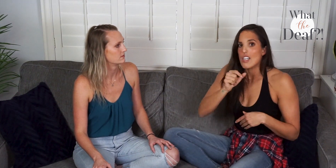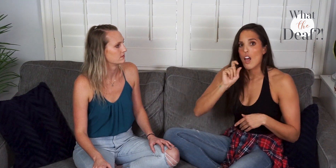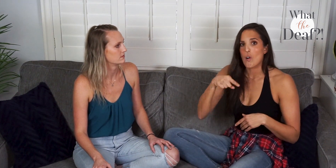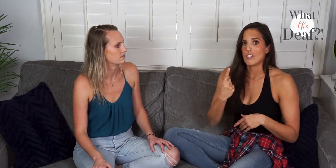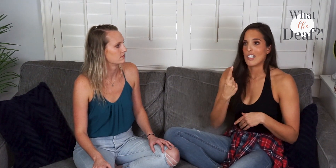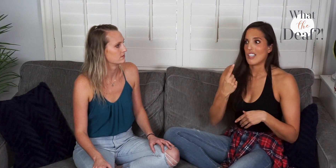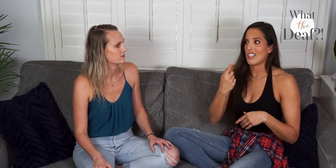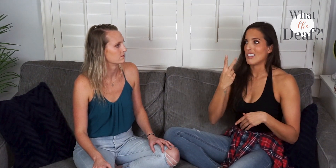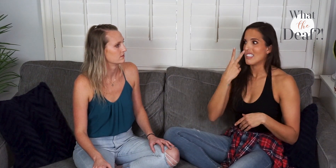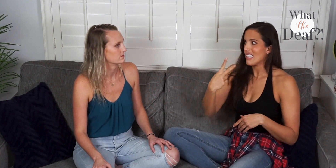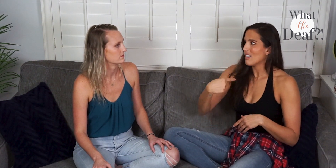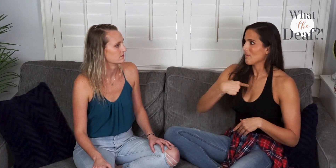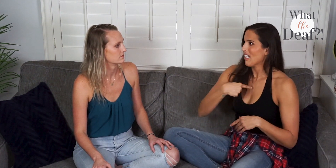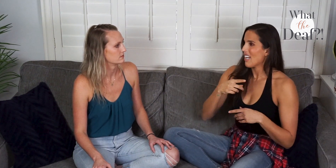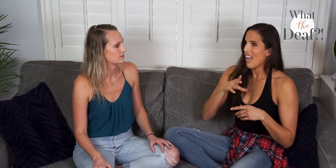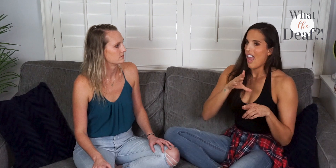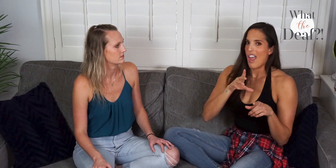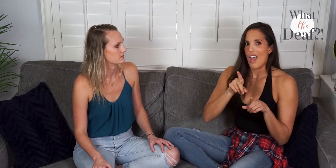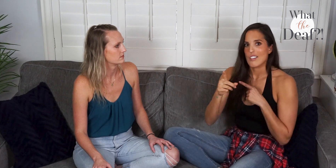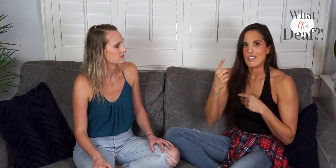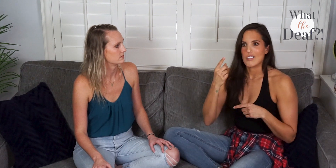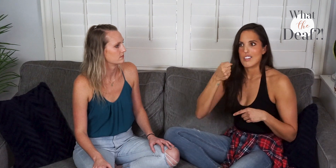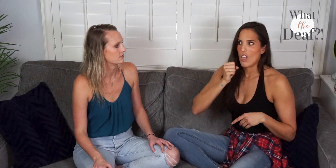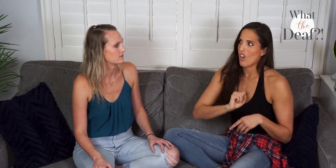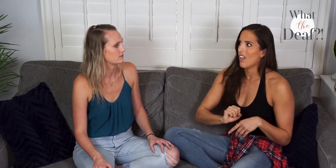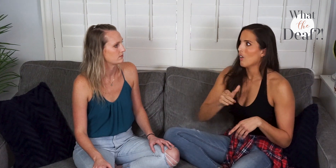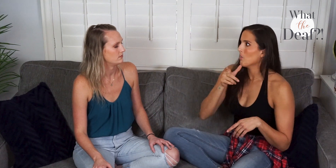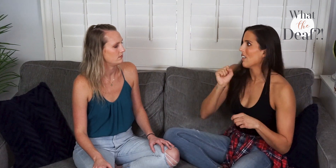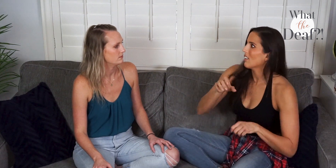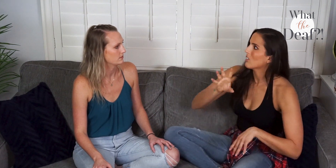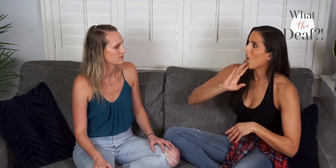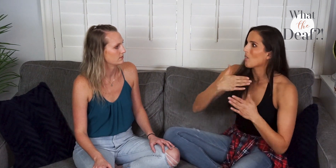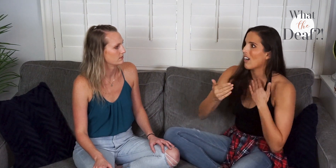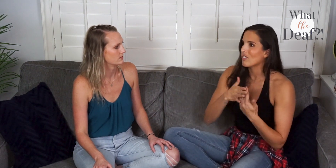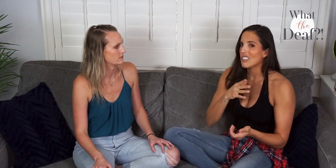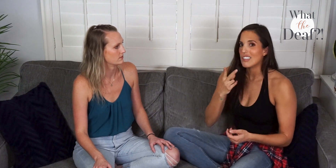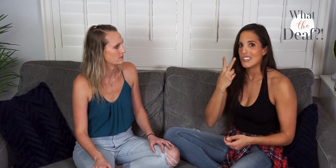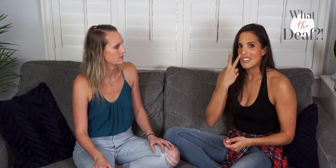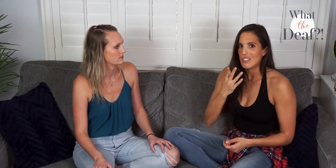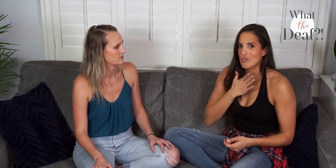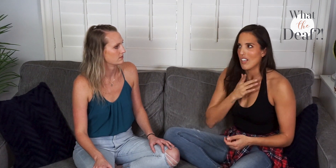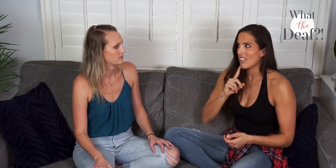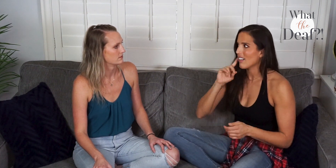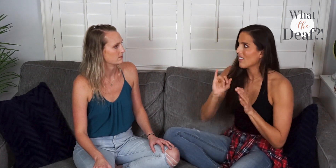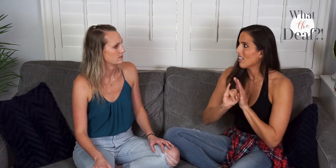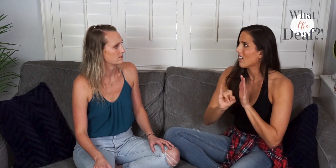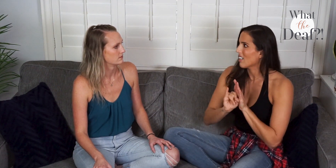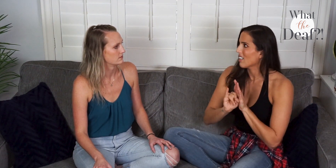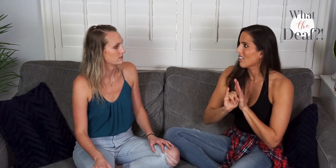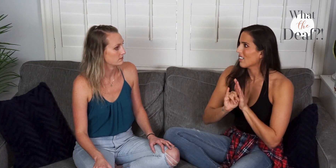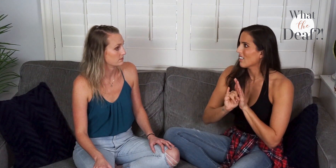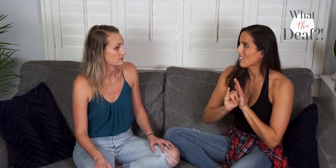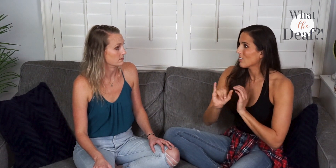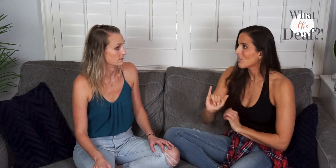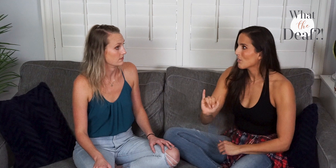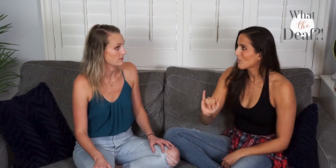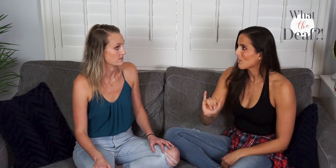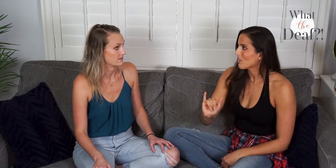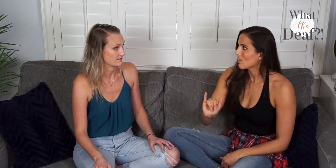He's not only seeing me as Sarah who can speak or whatever. He's seeing my deaf identity as well.